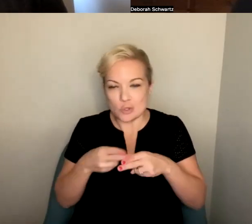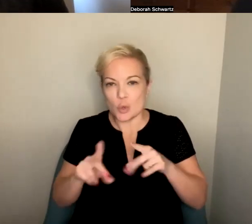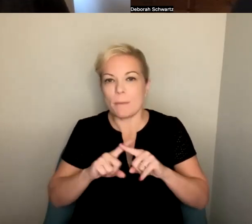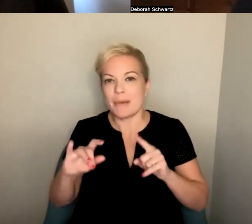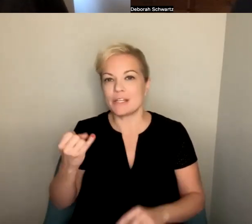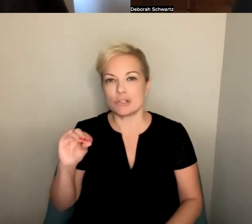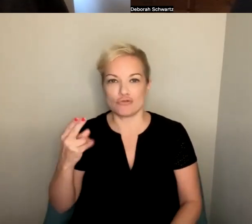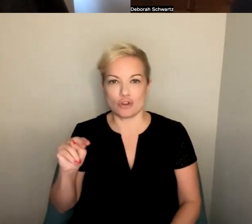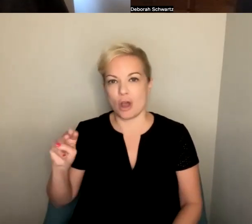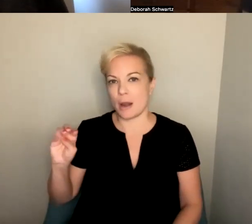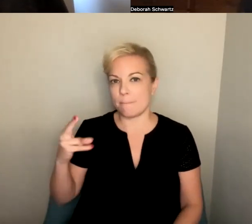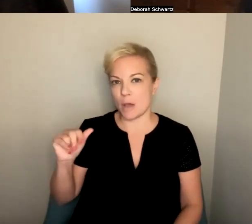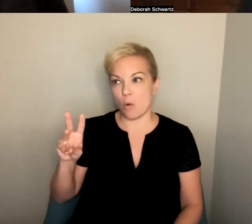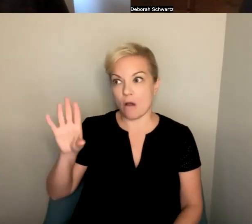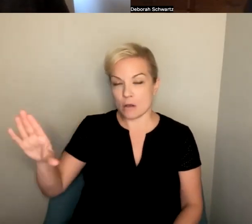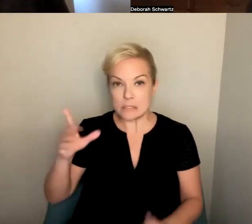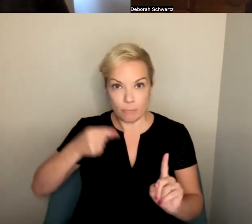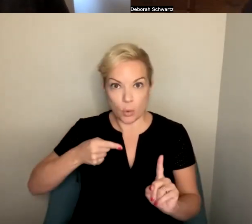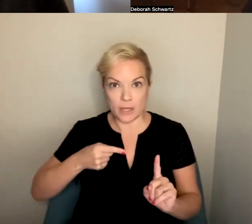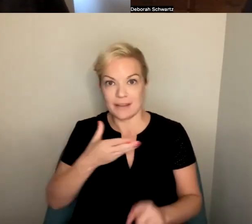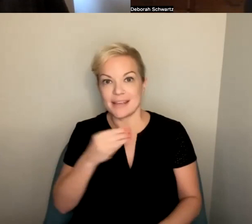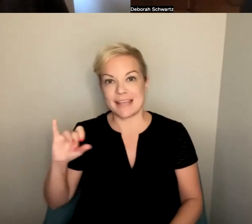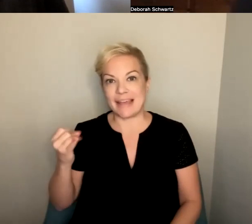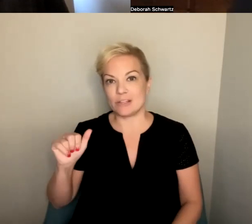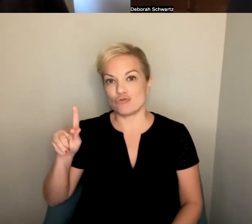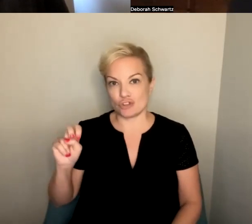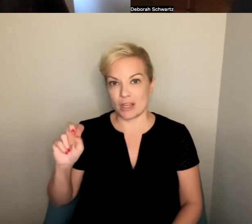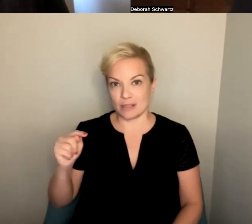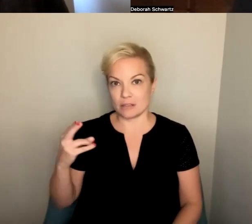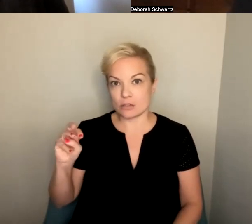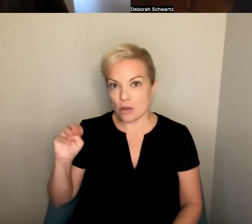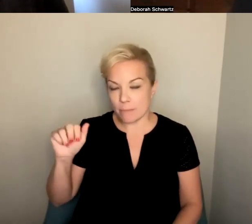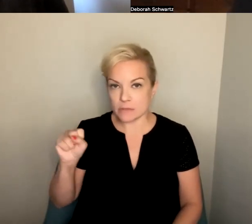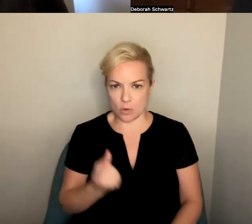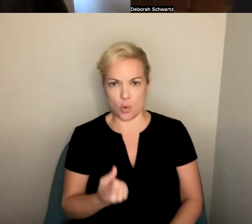was talking about was that it and so is Jake Thomas, it's not owned by us as individuals,